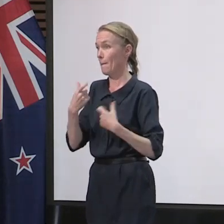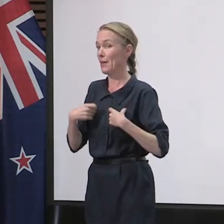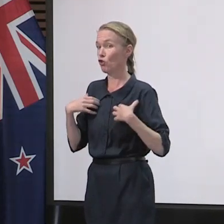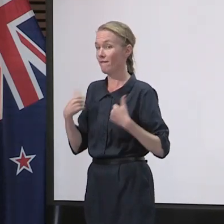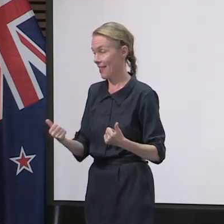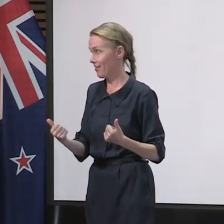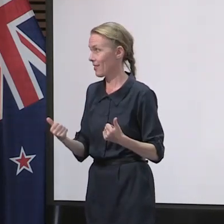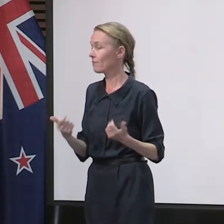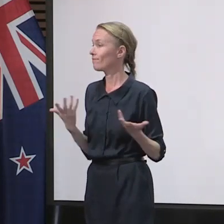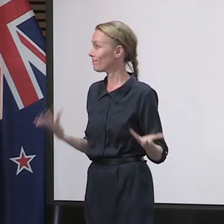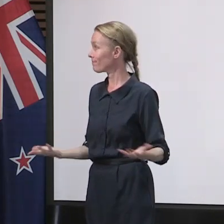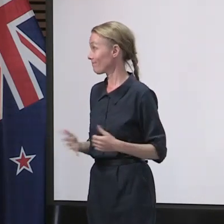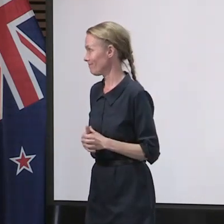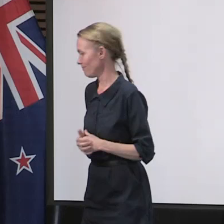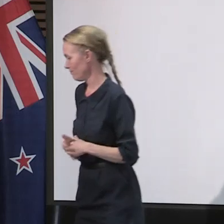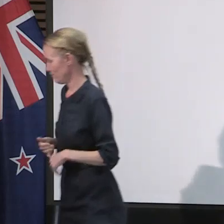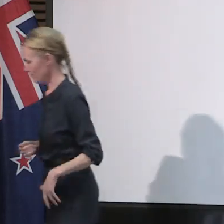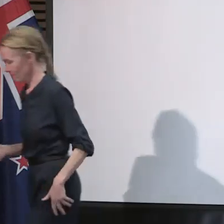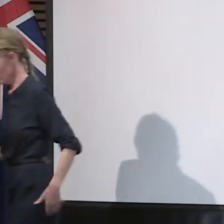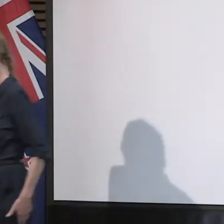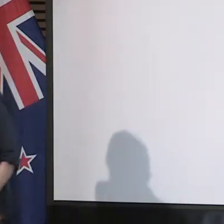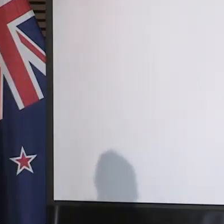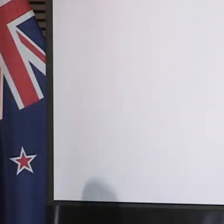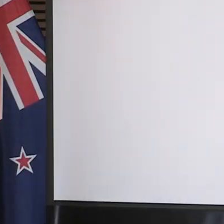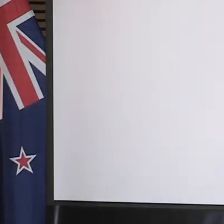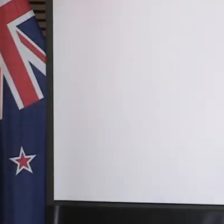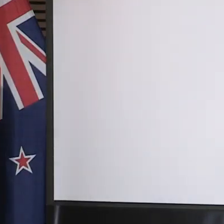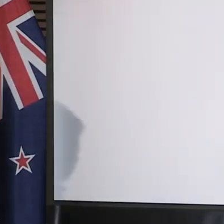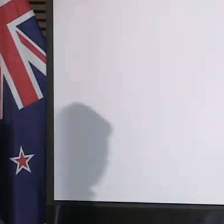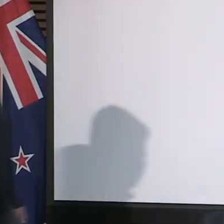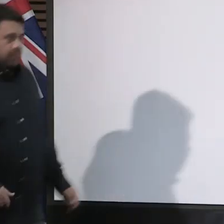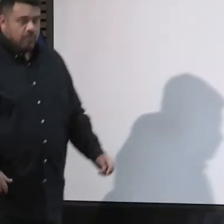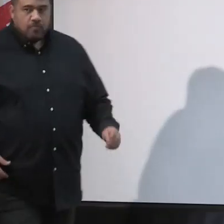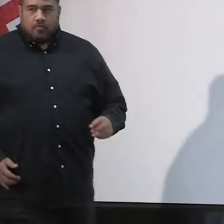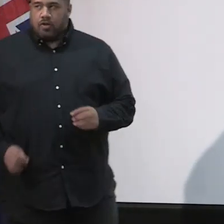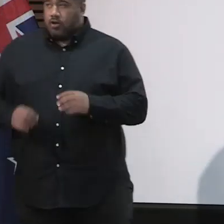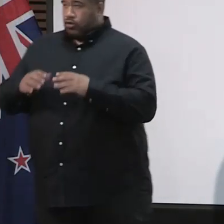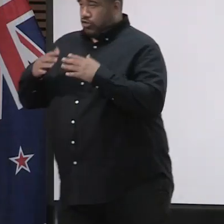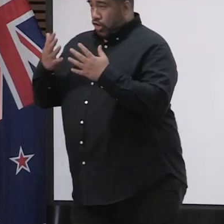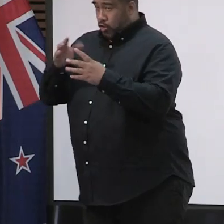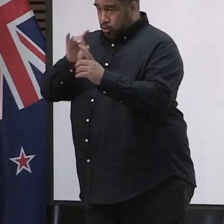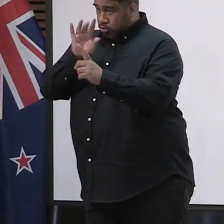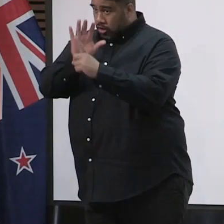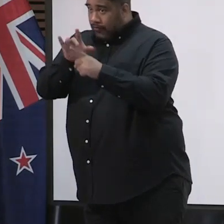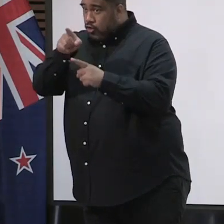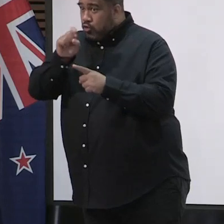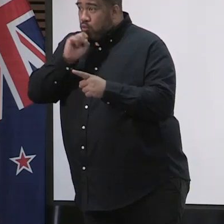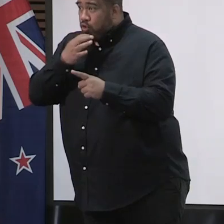we may need at a point in time when we're wanting to trace something. If you go into a cafe,